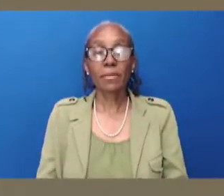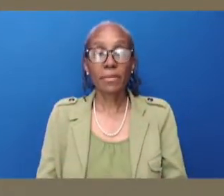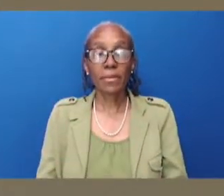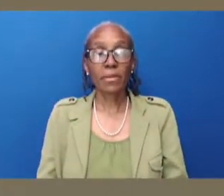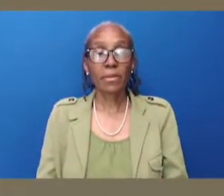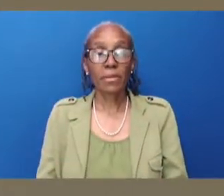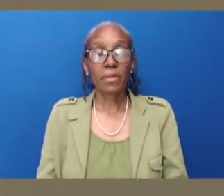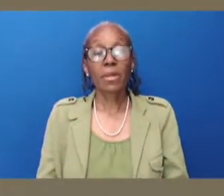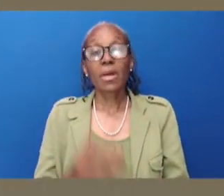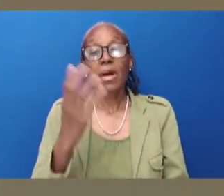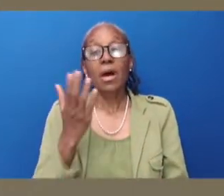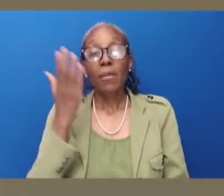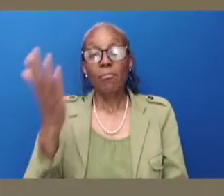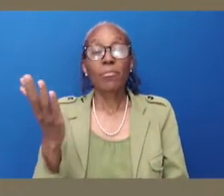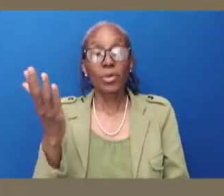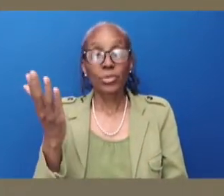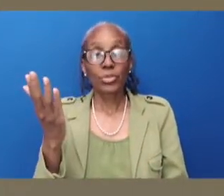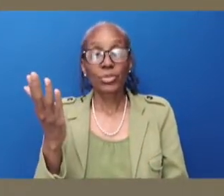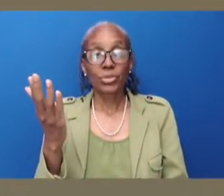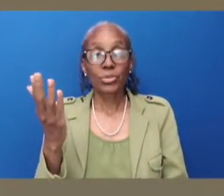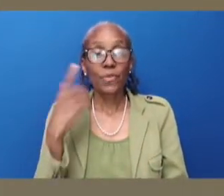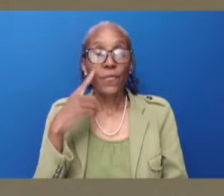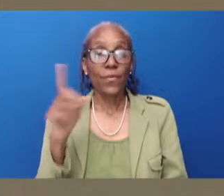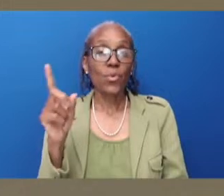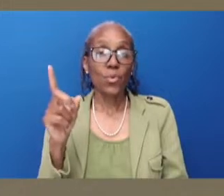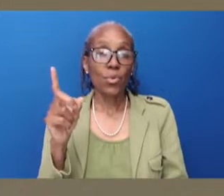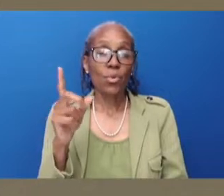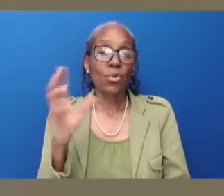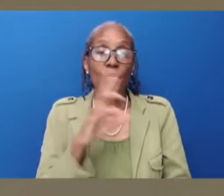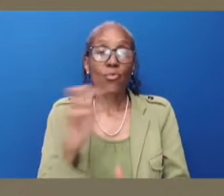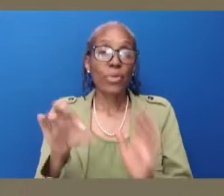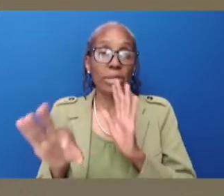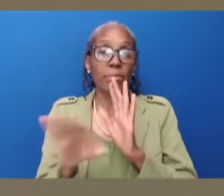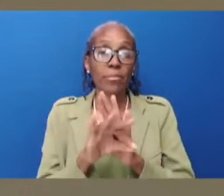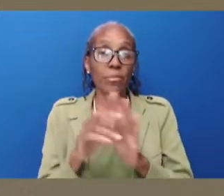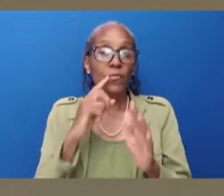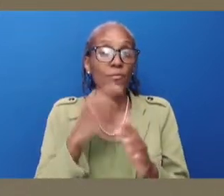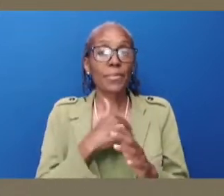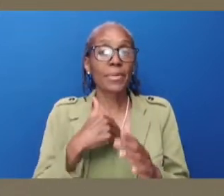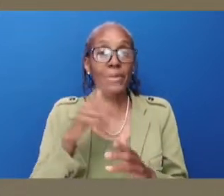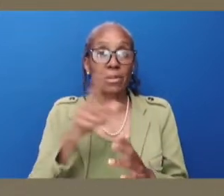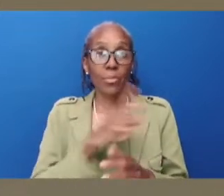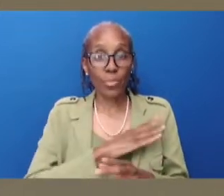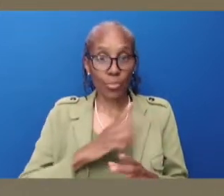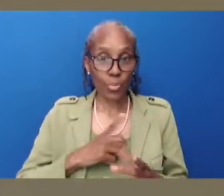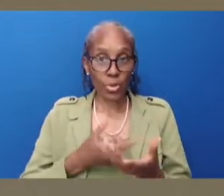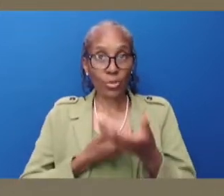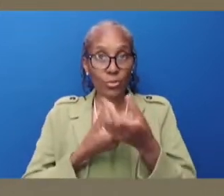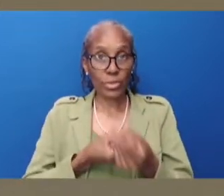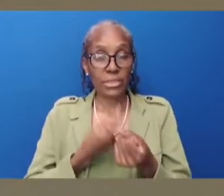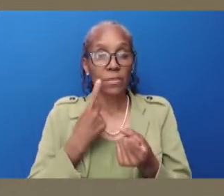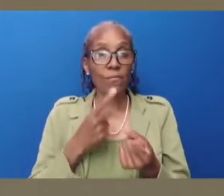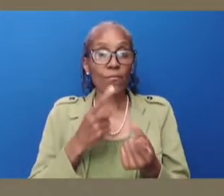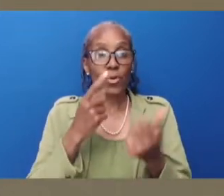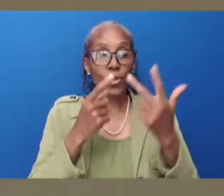THANK YOU.